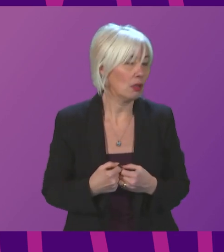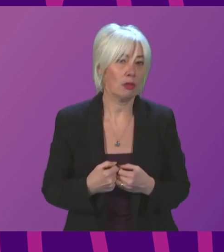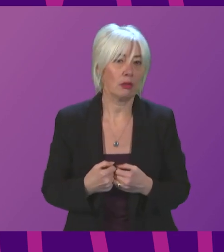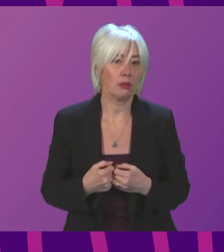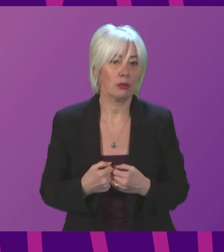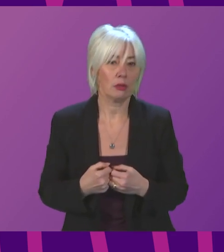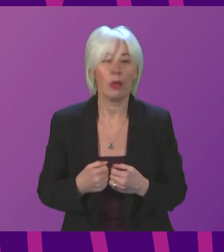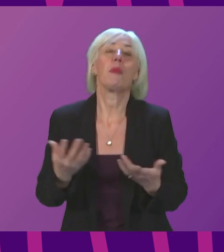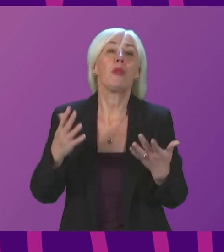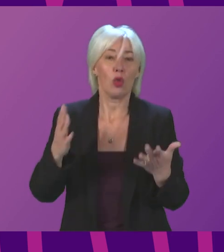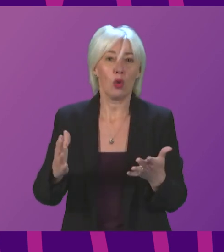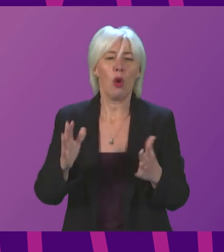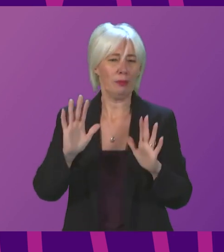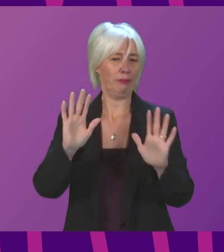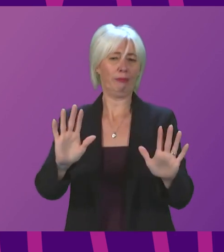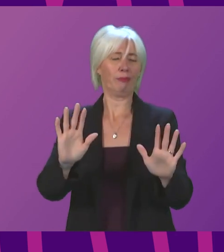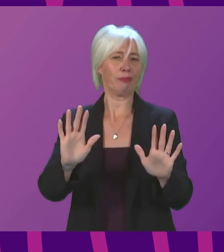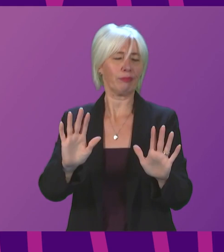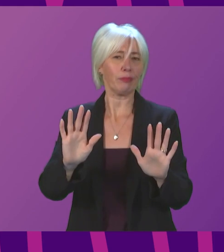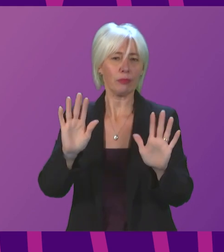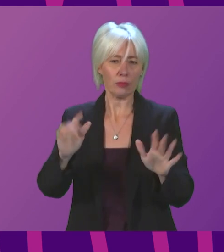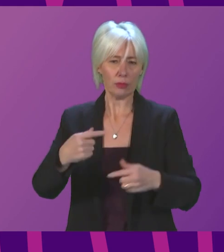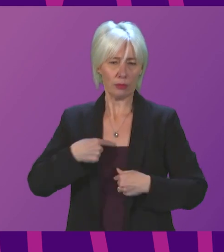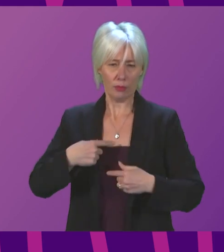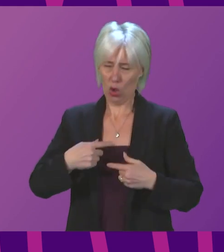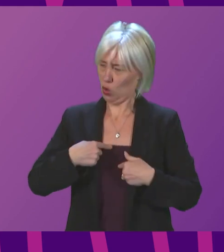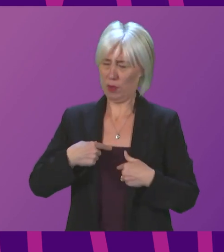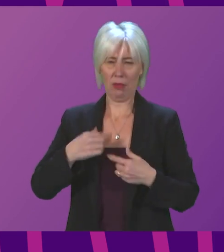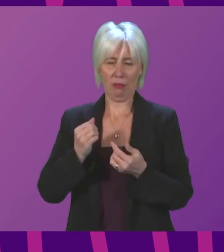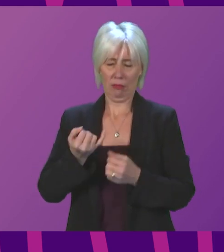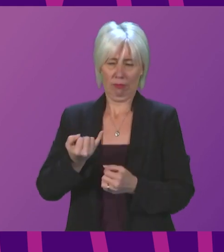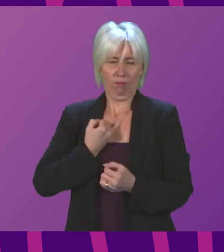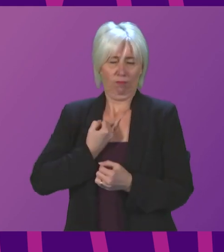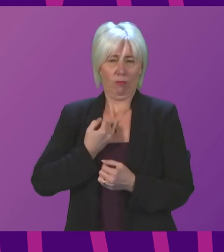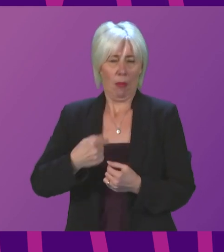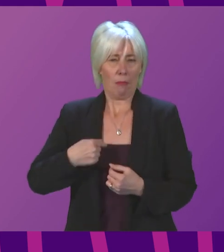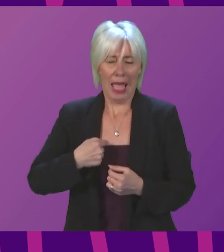That is an utter mischaracterisation of my position. I know very well how the framework